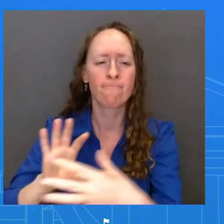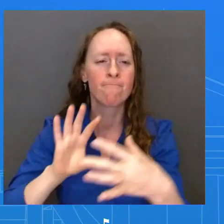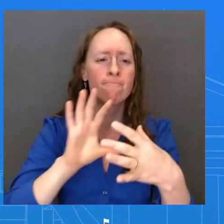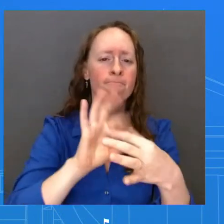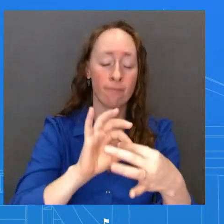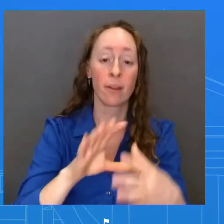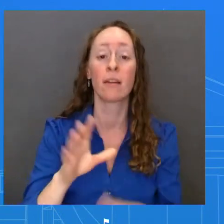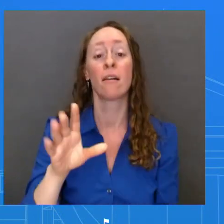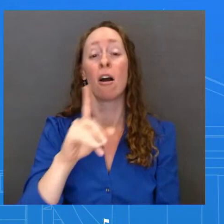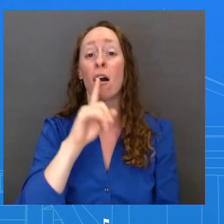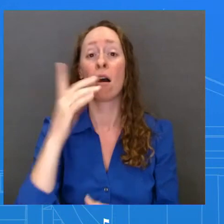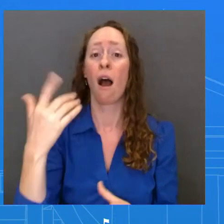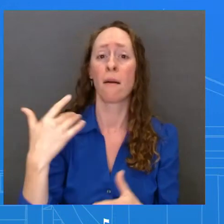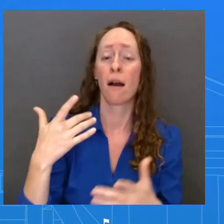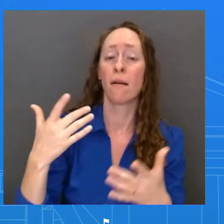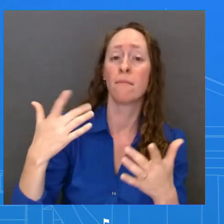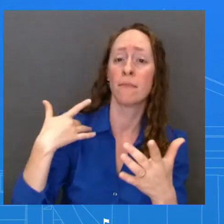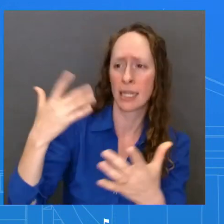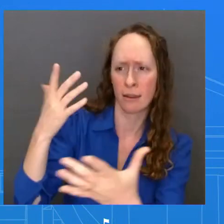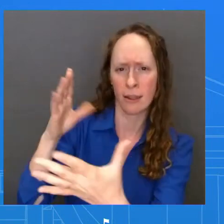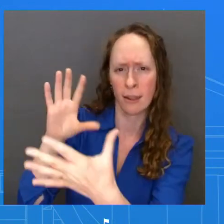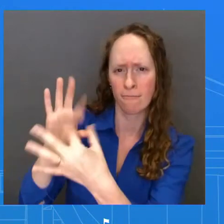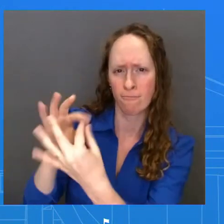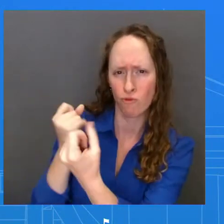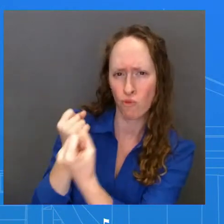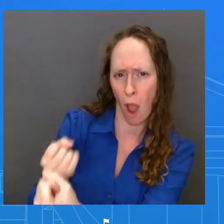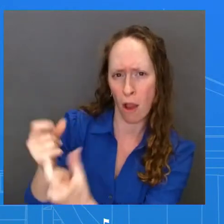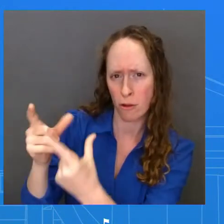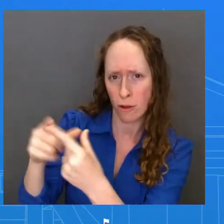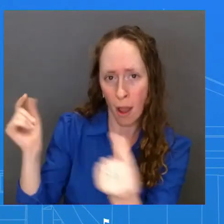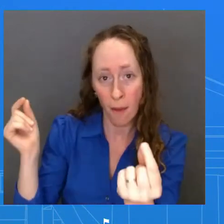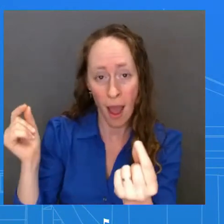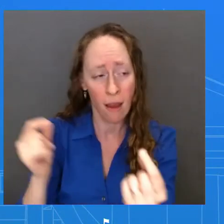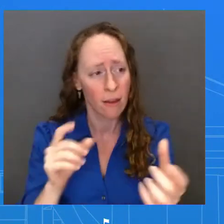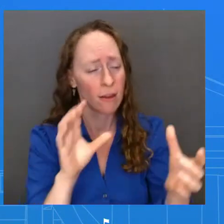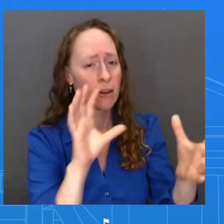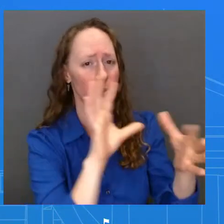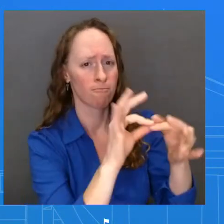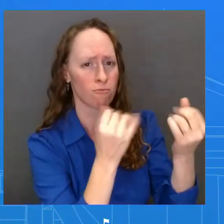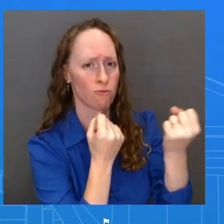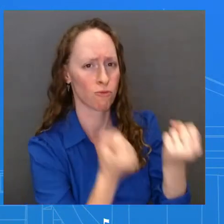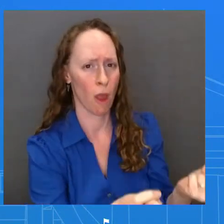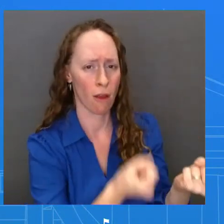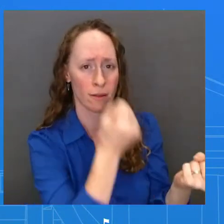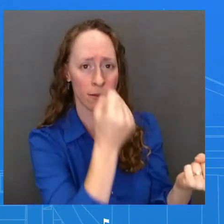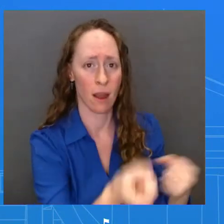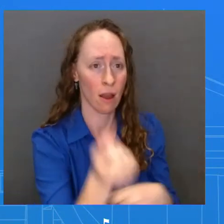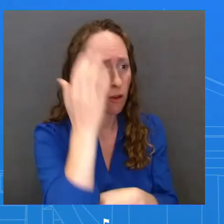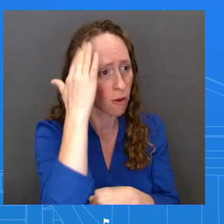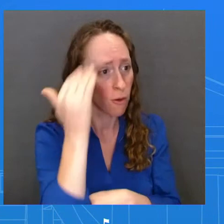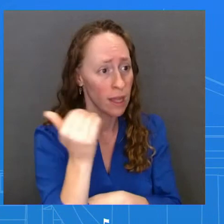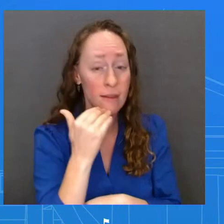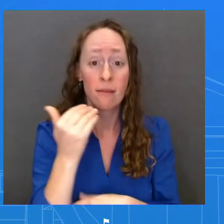among the three of us. In fact, his first two foreign leader visits to the White House back in 2021 were Japan and the ROK.